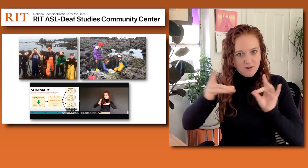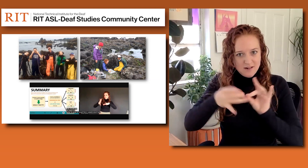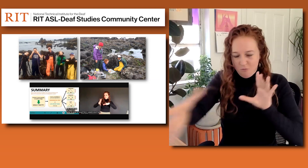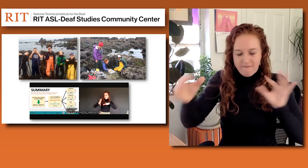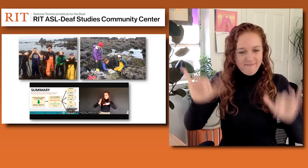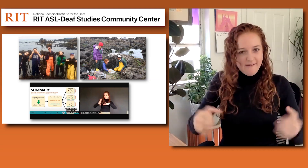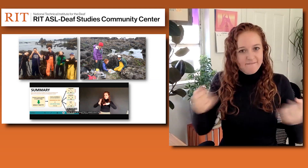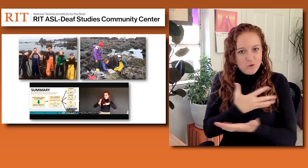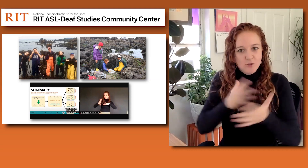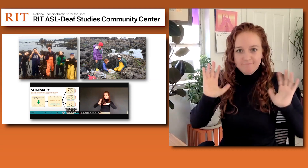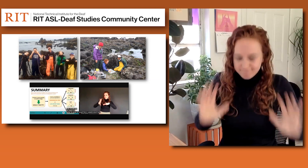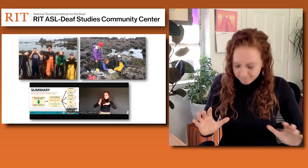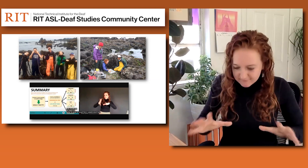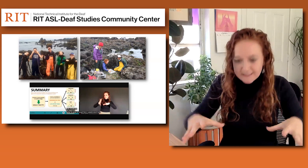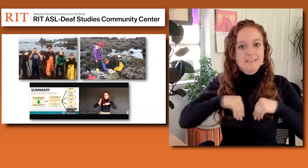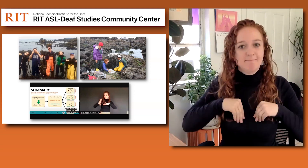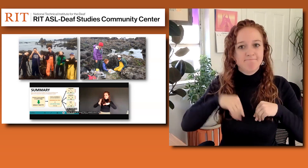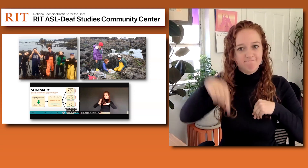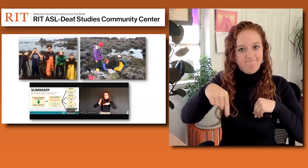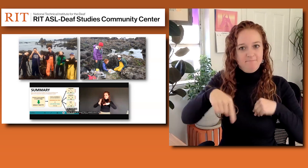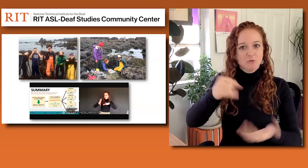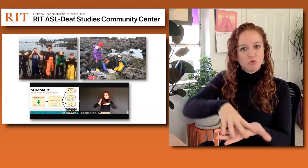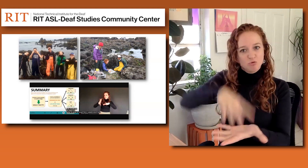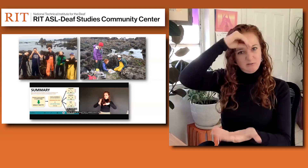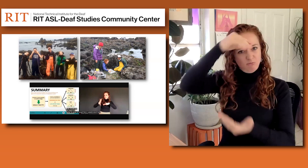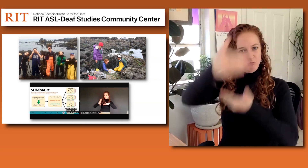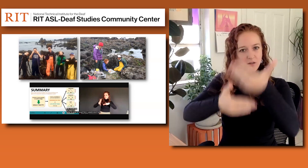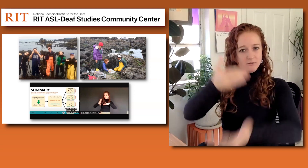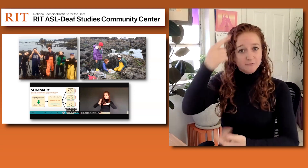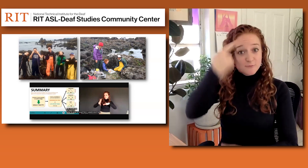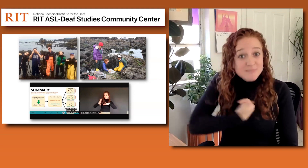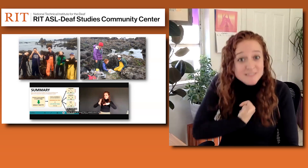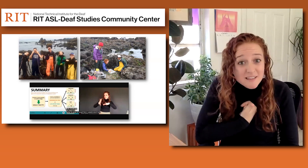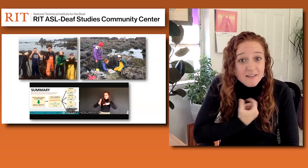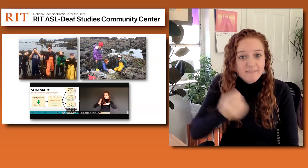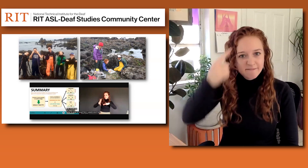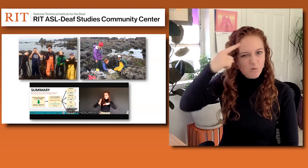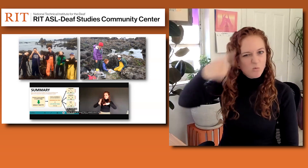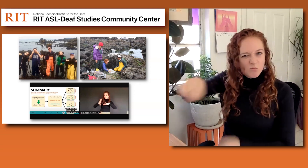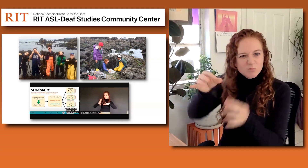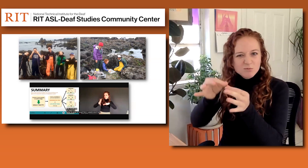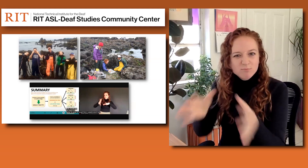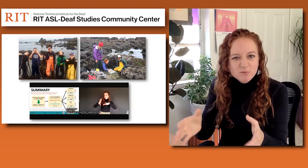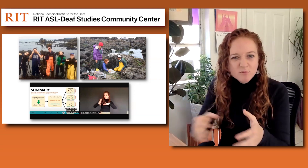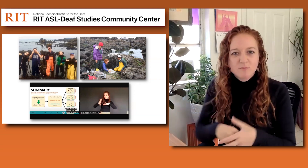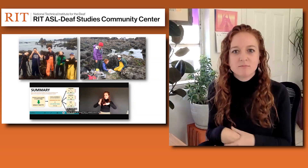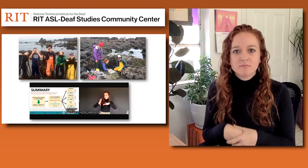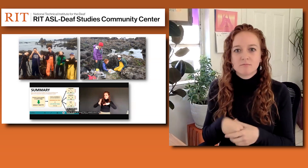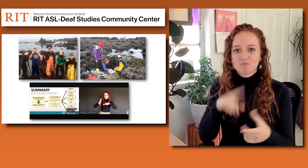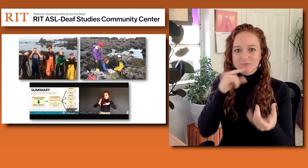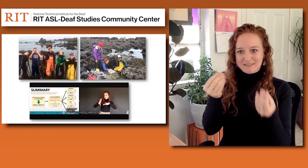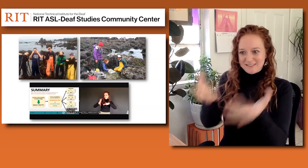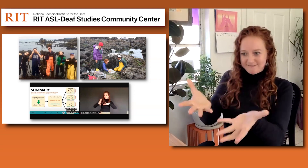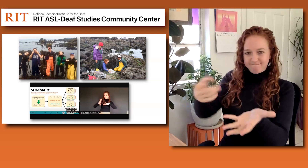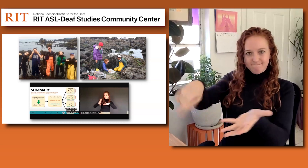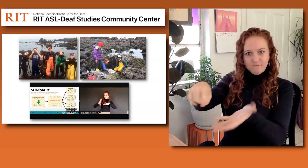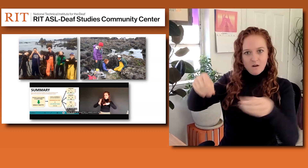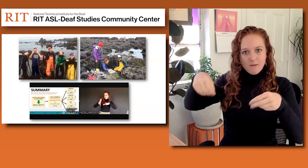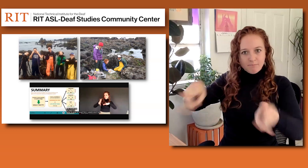Honestly, I have learned that I have to let that go. It's a learning process that I have gone through, and I can work with the interpreters